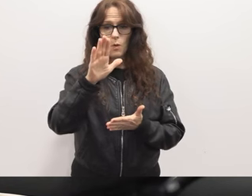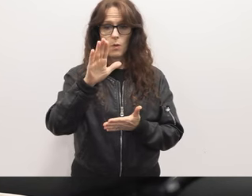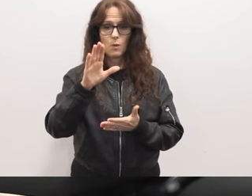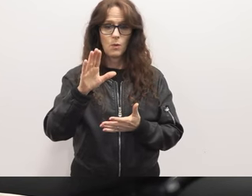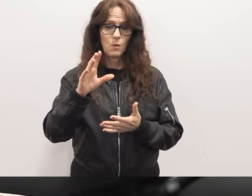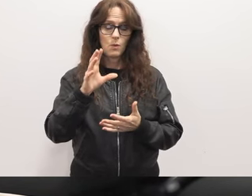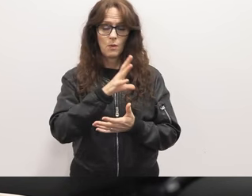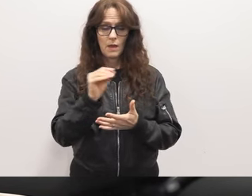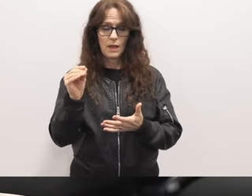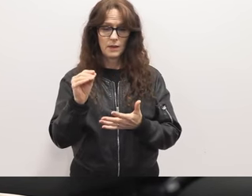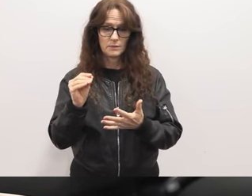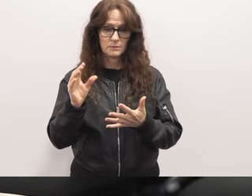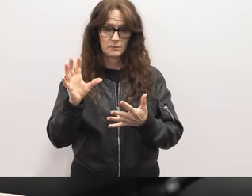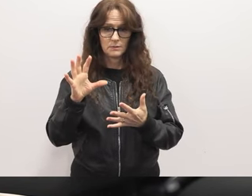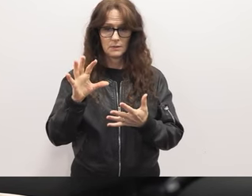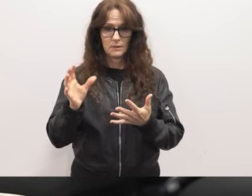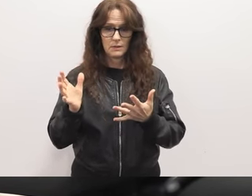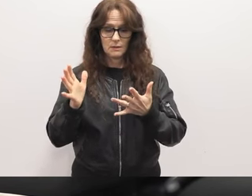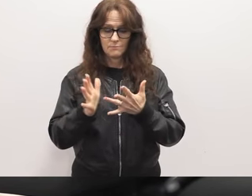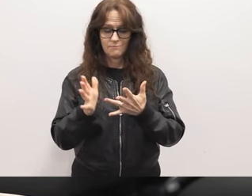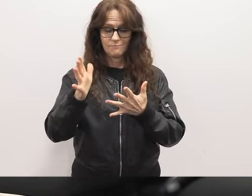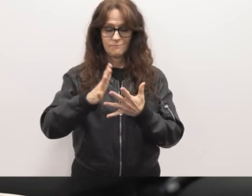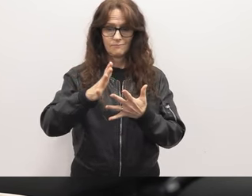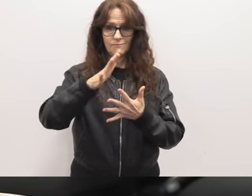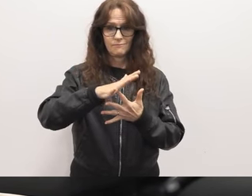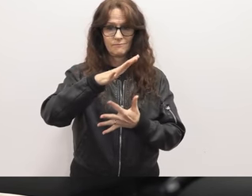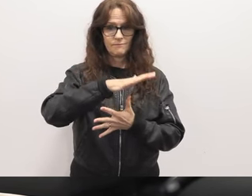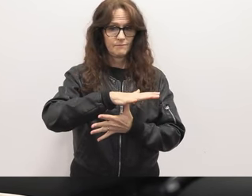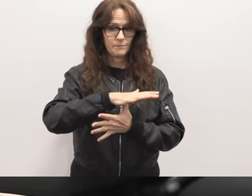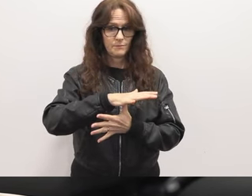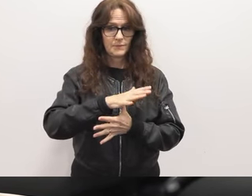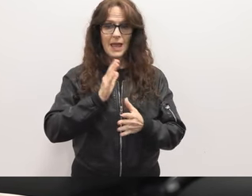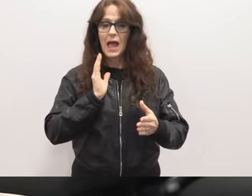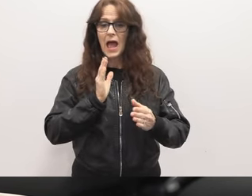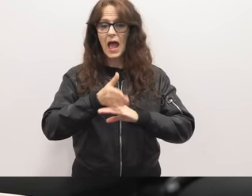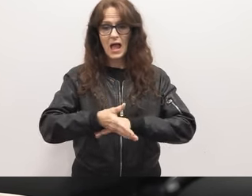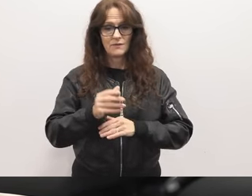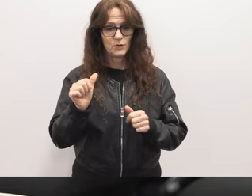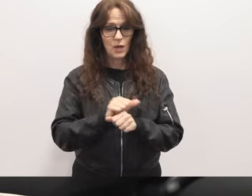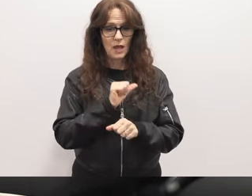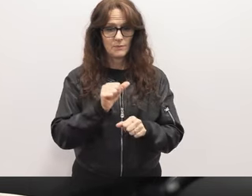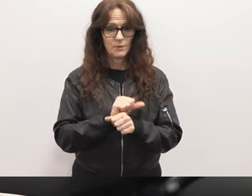So that doesn't give you a strong indicator beyond algebra in ninth through 12th grades.